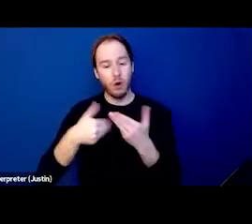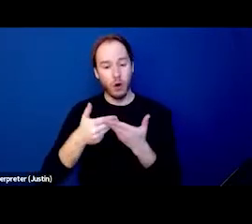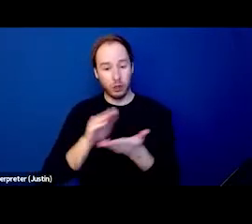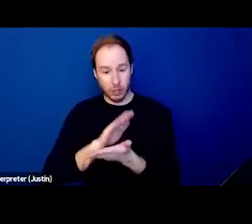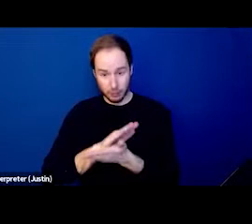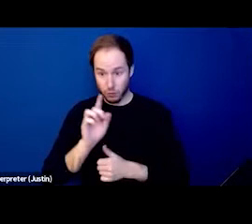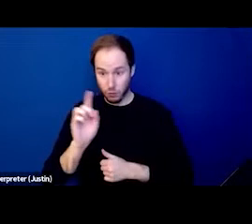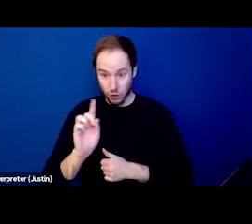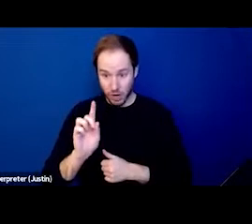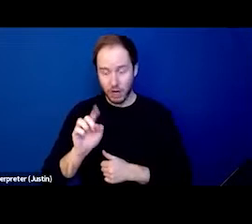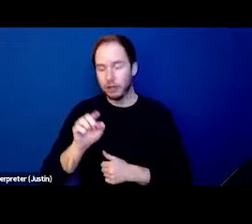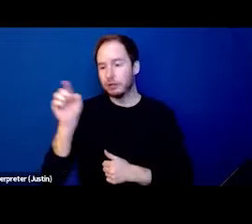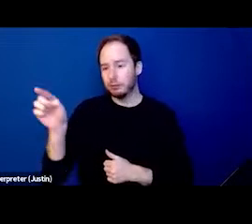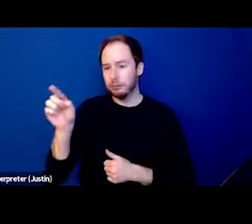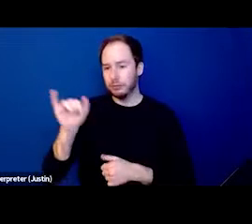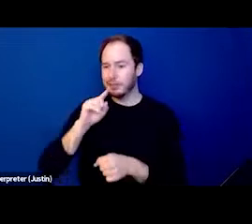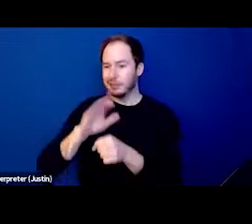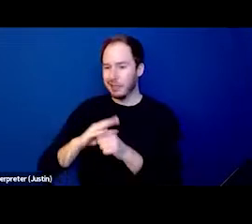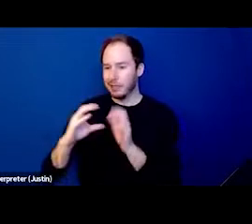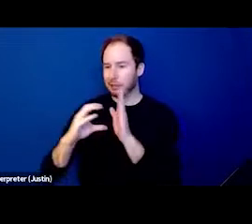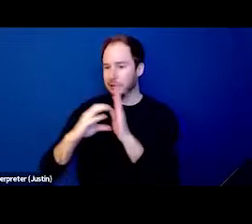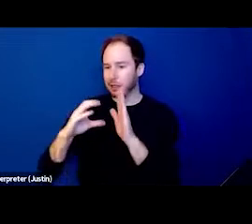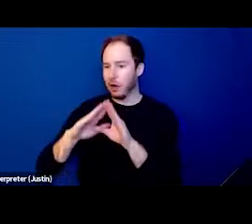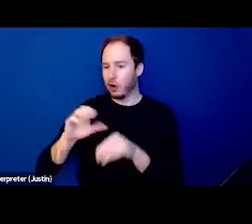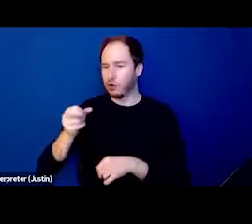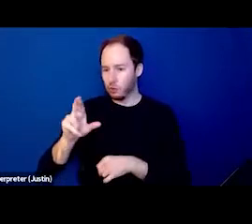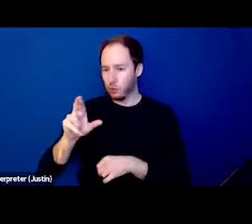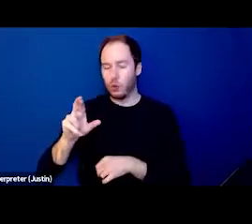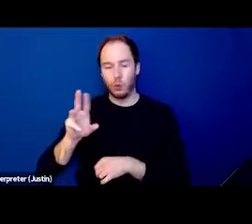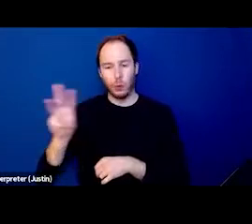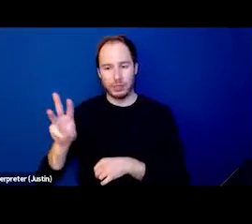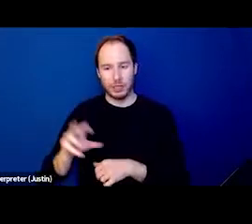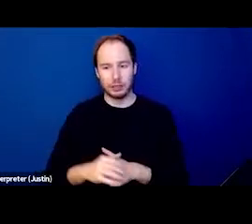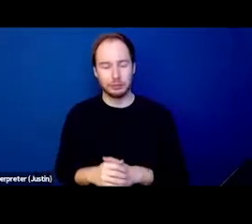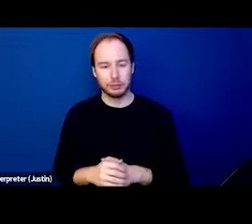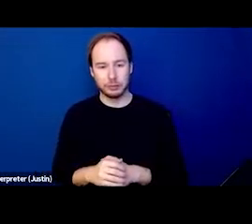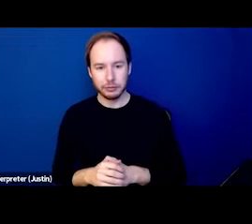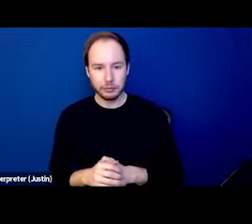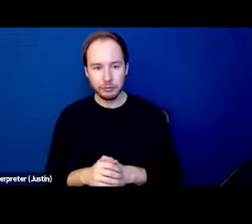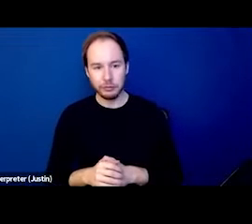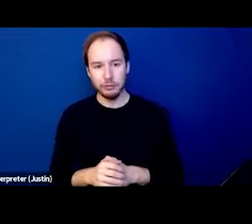in that dedicated section of the SOAR works website as well. Next slide.